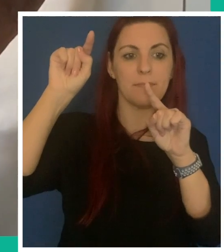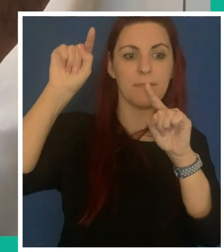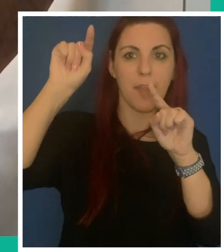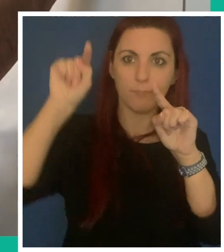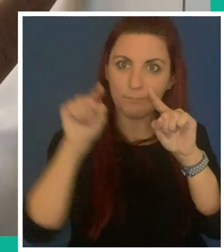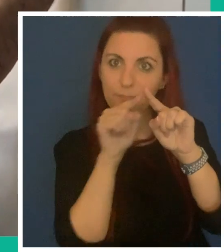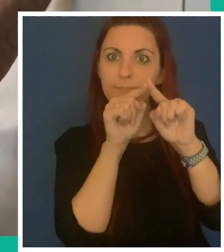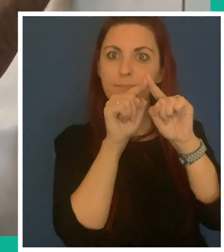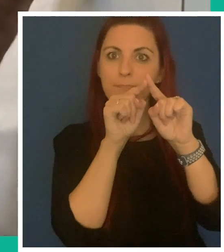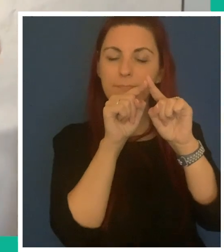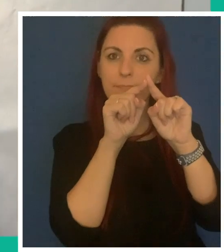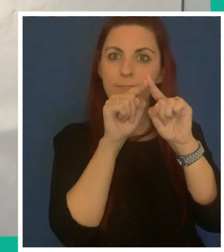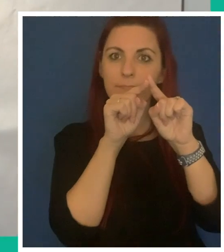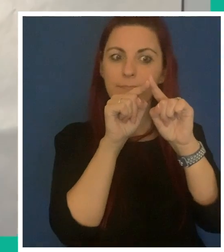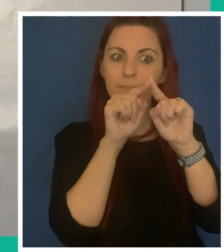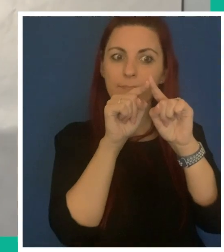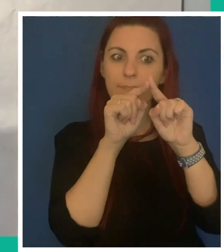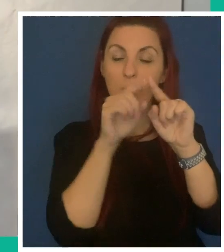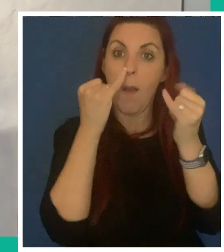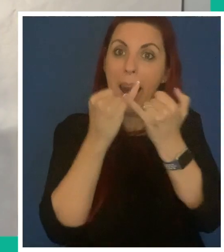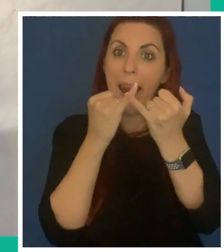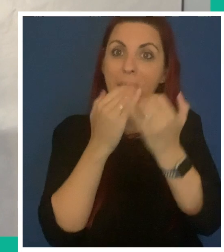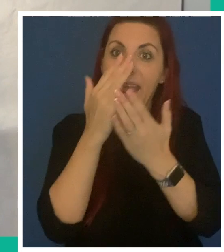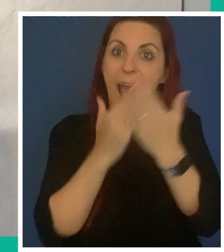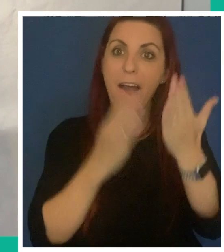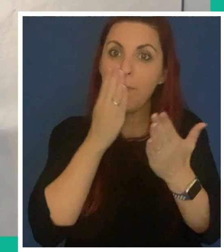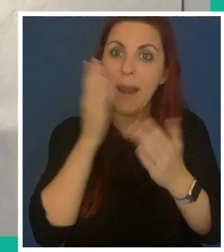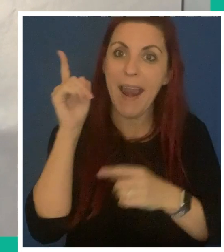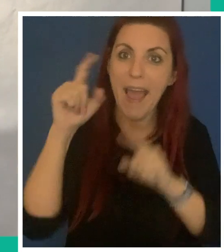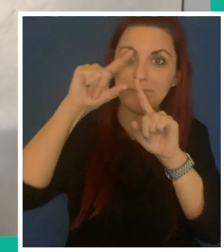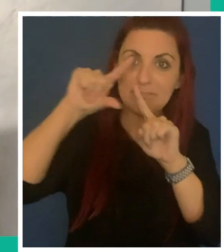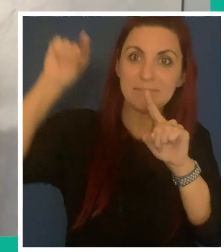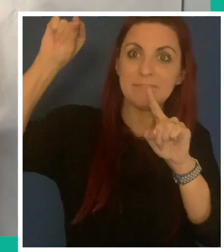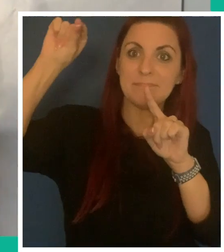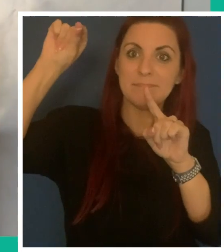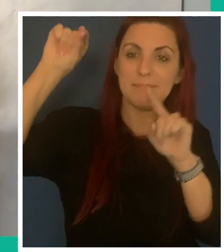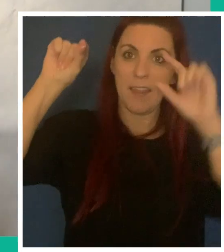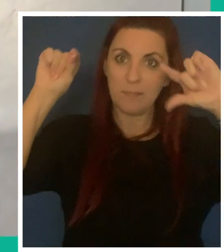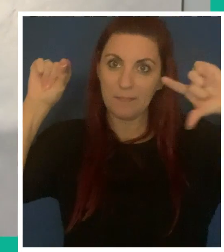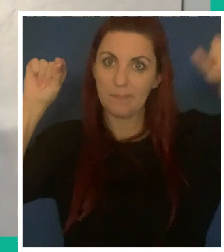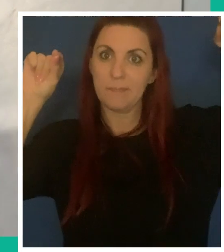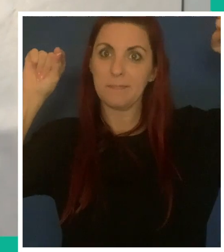So half of a banana over here, okay, and then on the other side, we're going to do